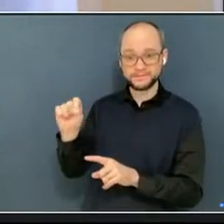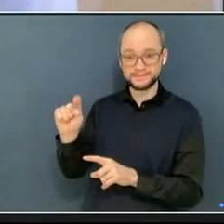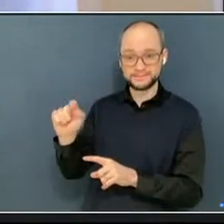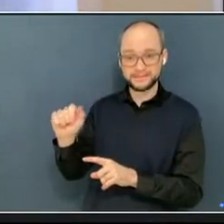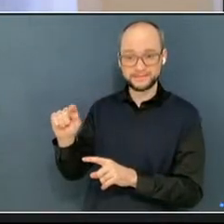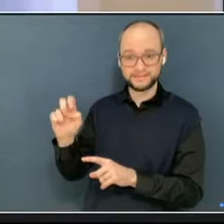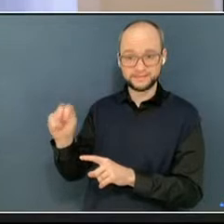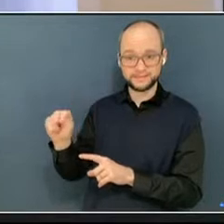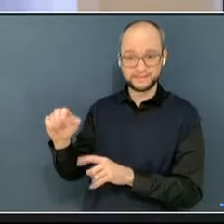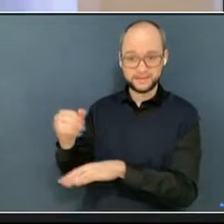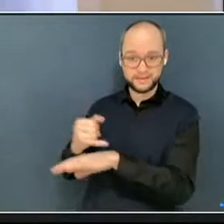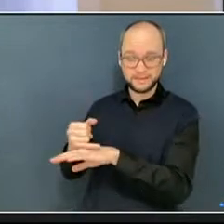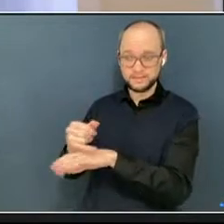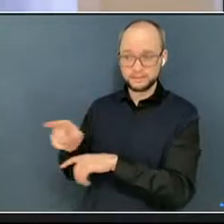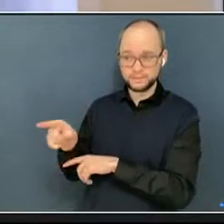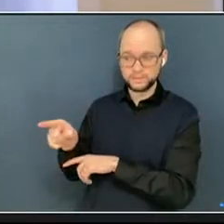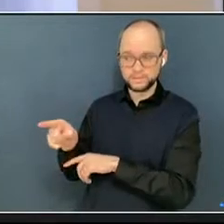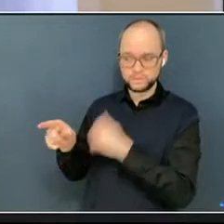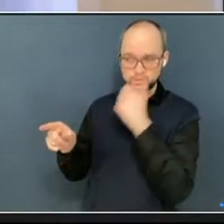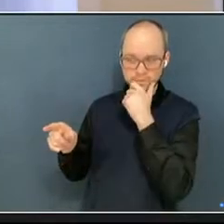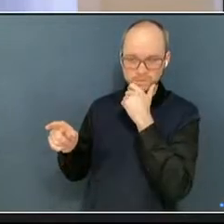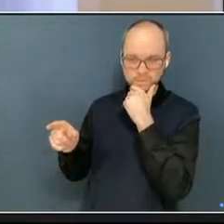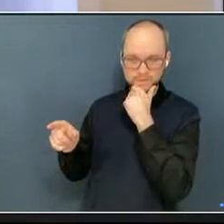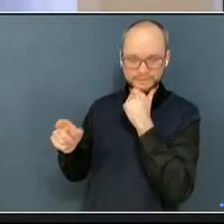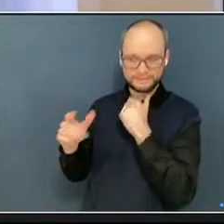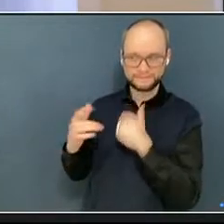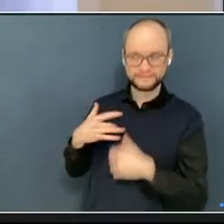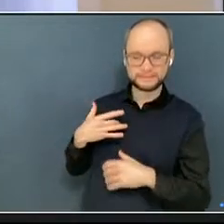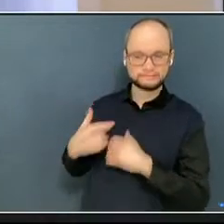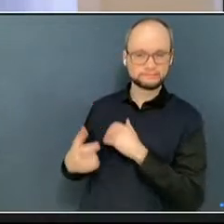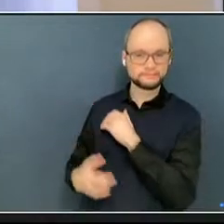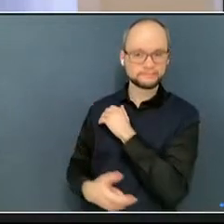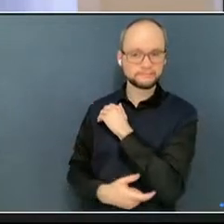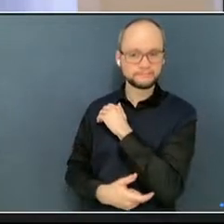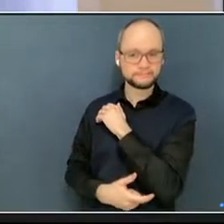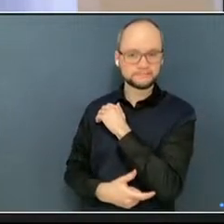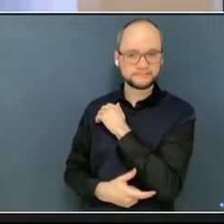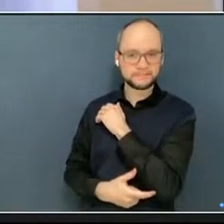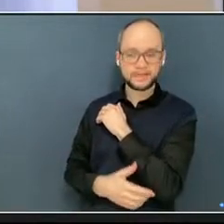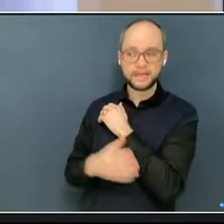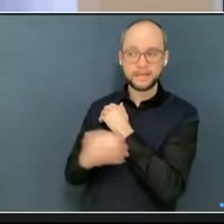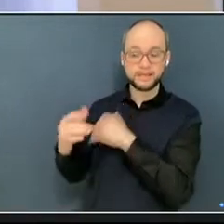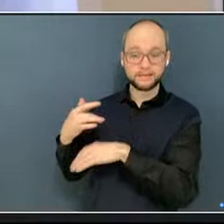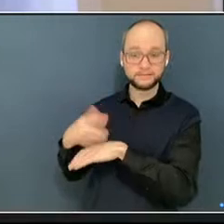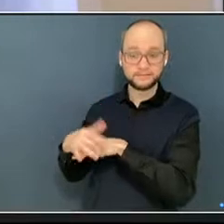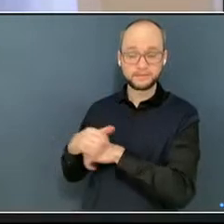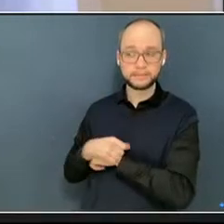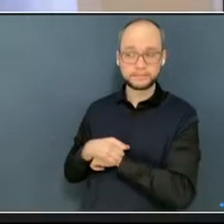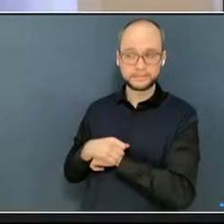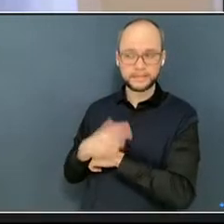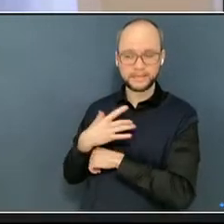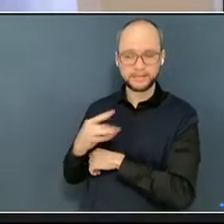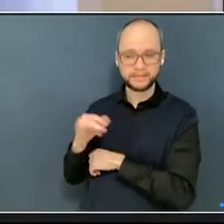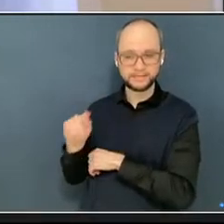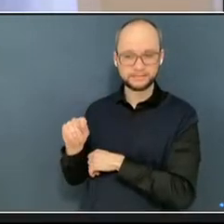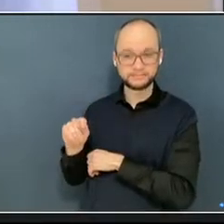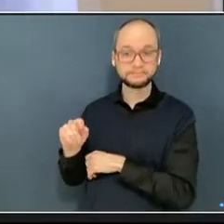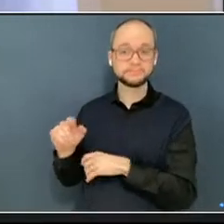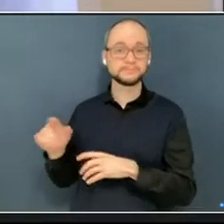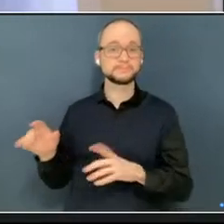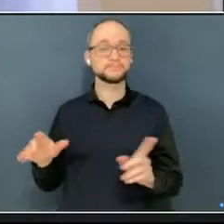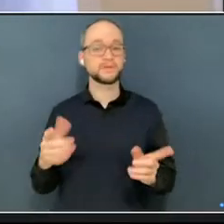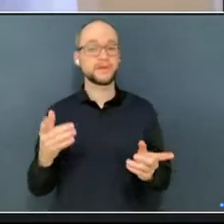available. I liked what I saw. So on January 1st, 1848 father writes out another check.